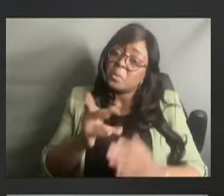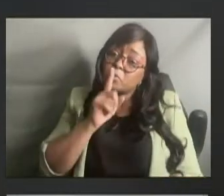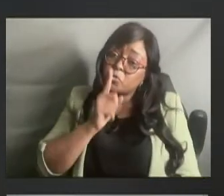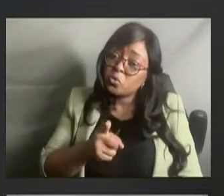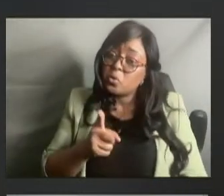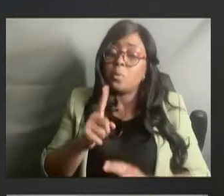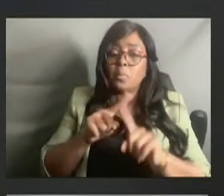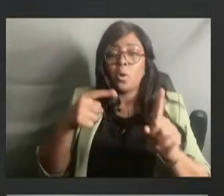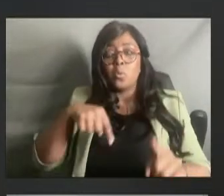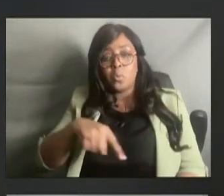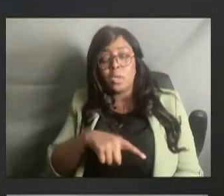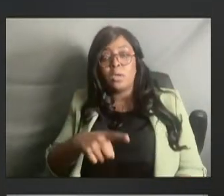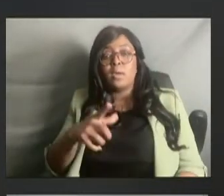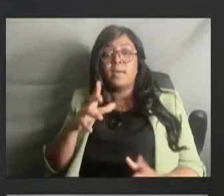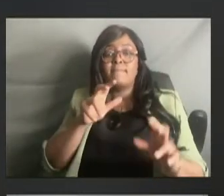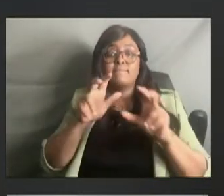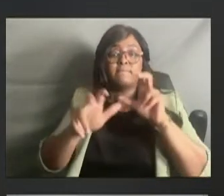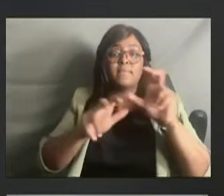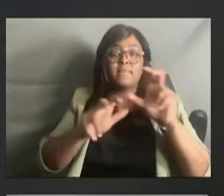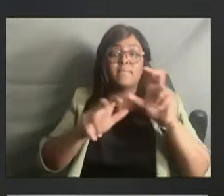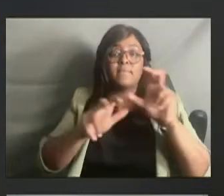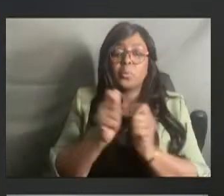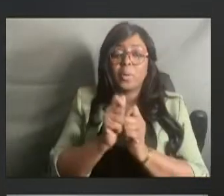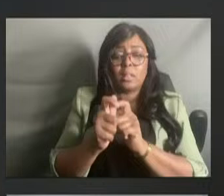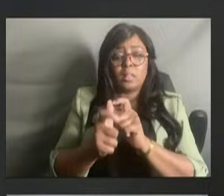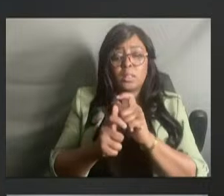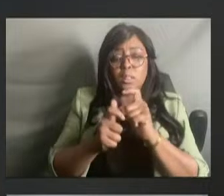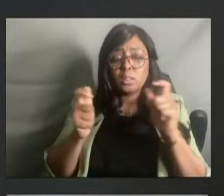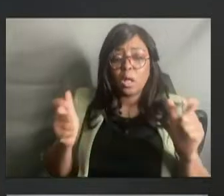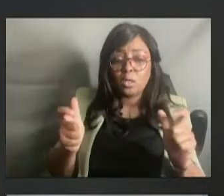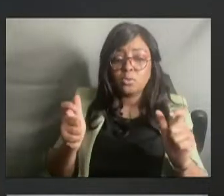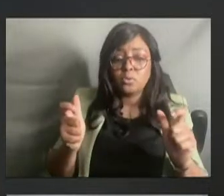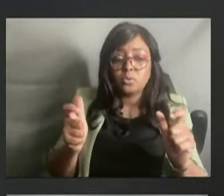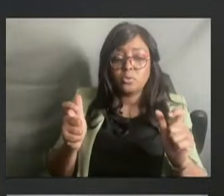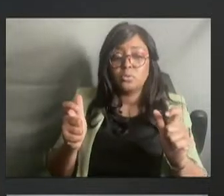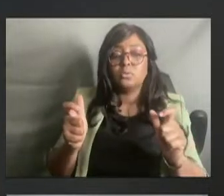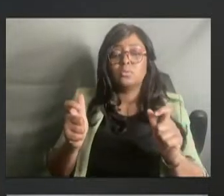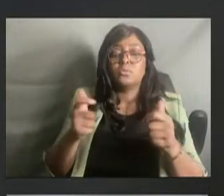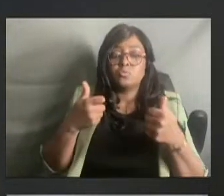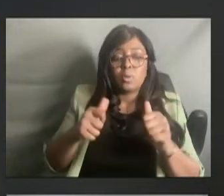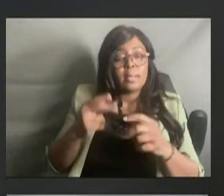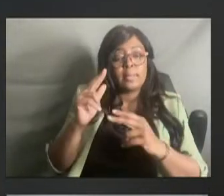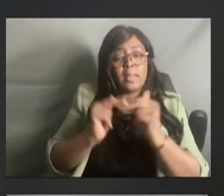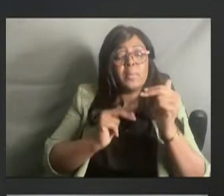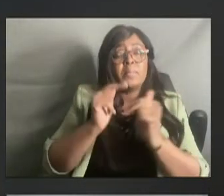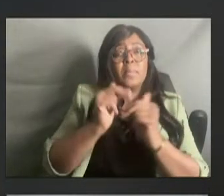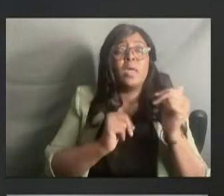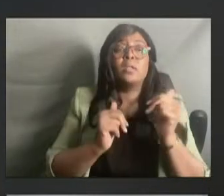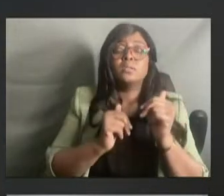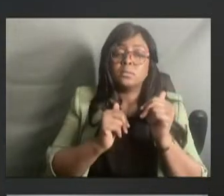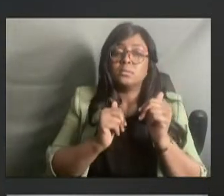office. And that may be true,